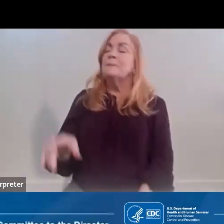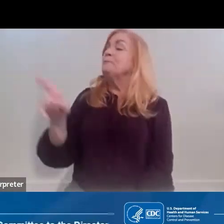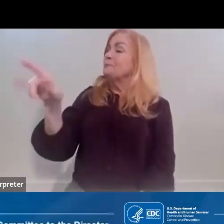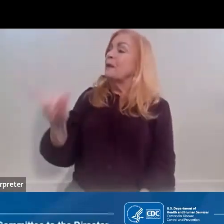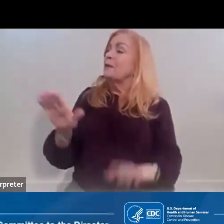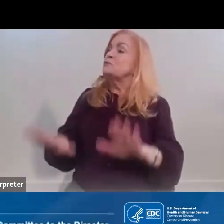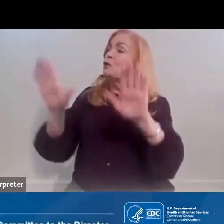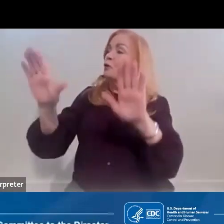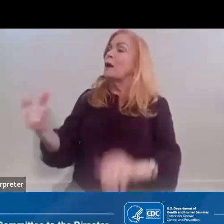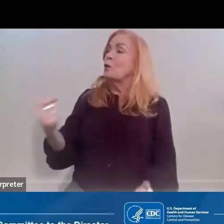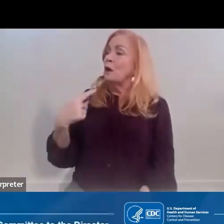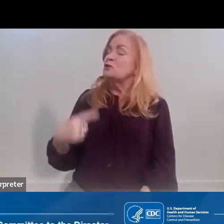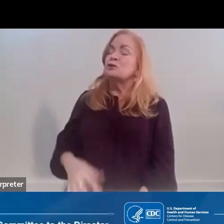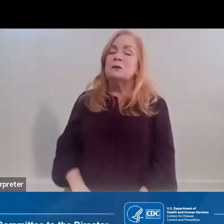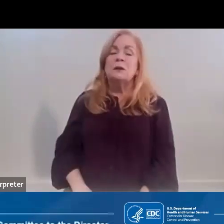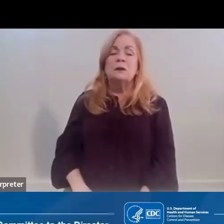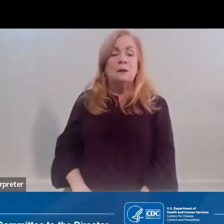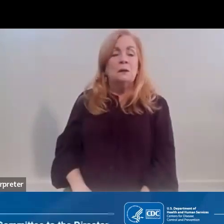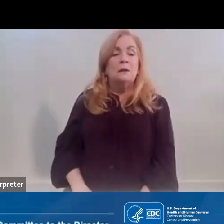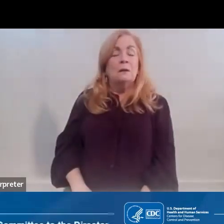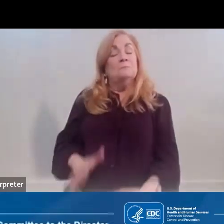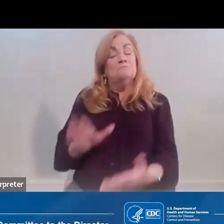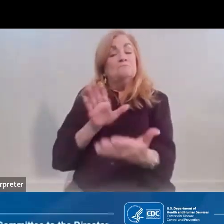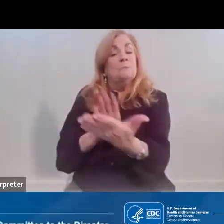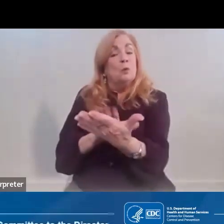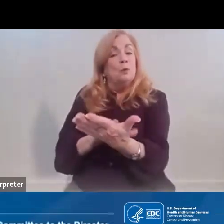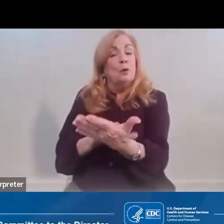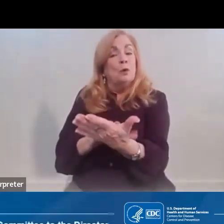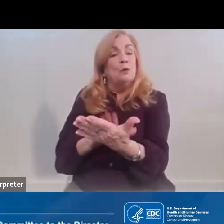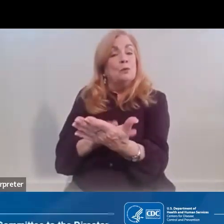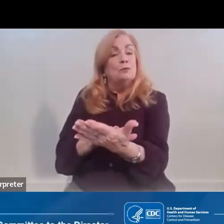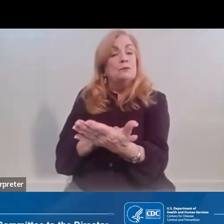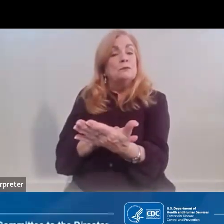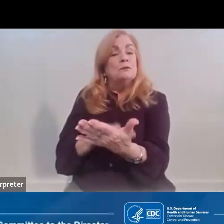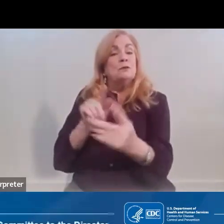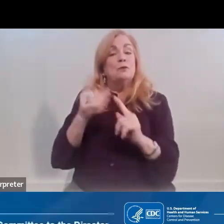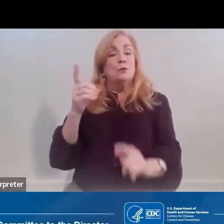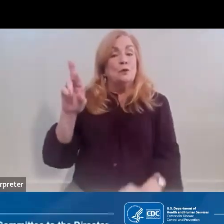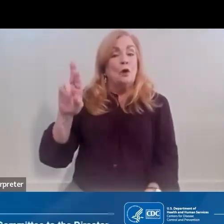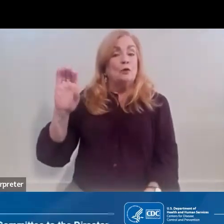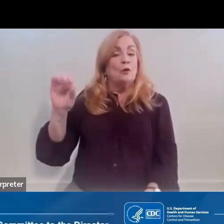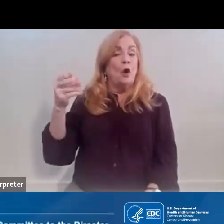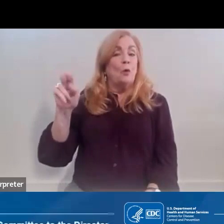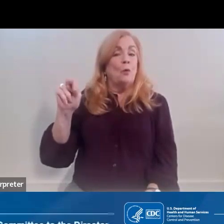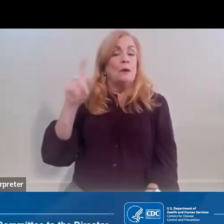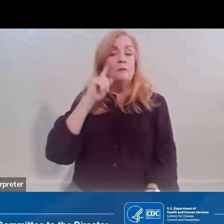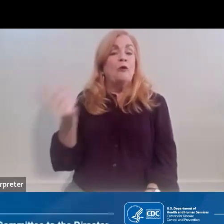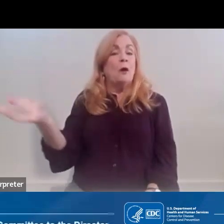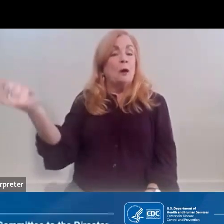And I will say kudos to, you know, Dr. Cohen for coming in in the middle of this